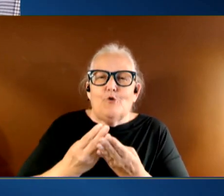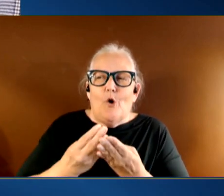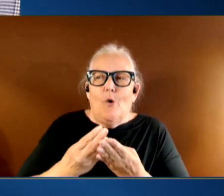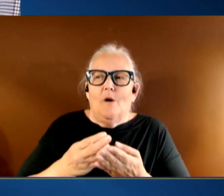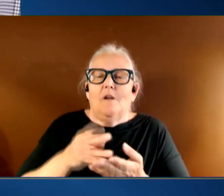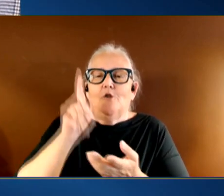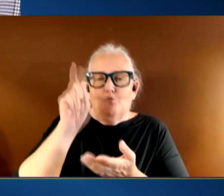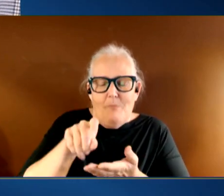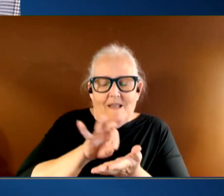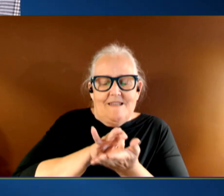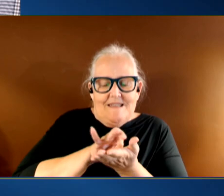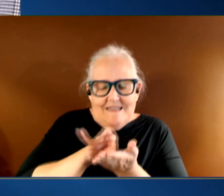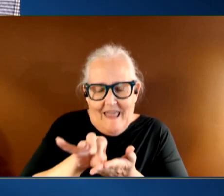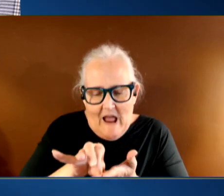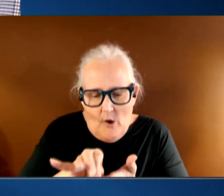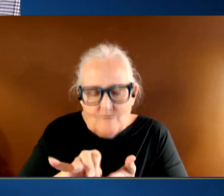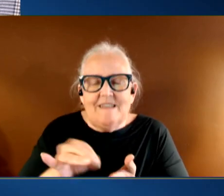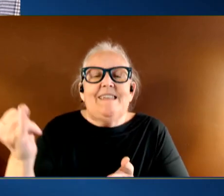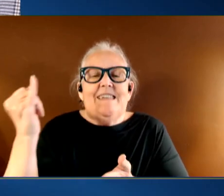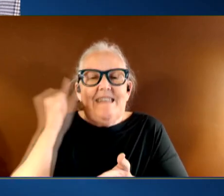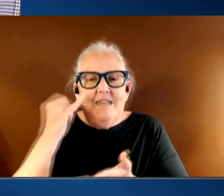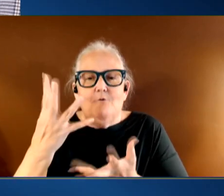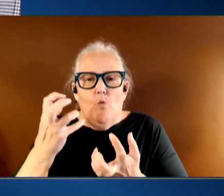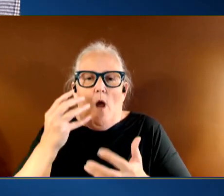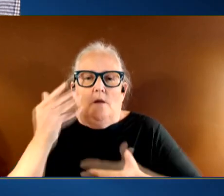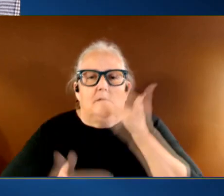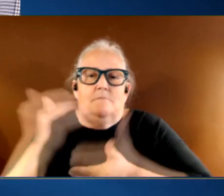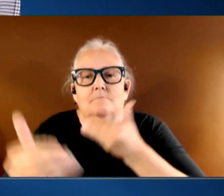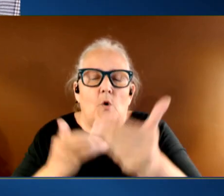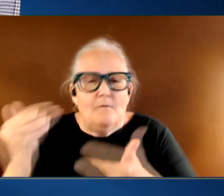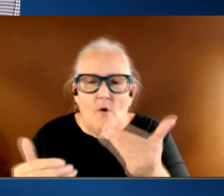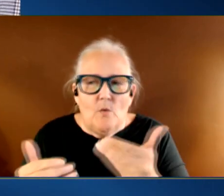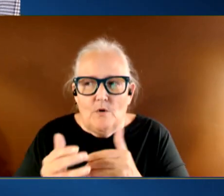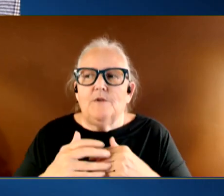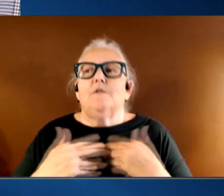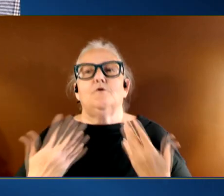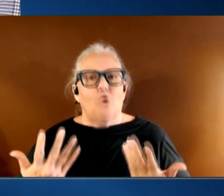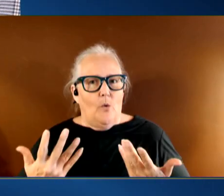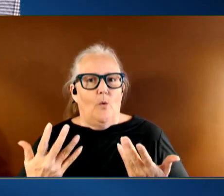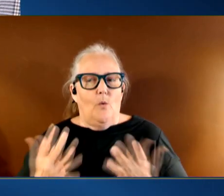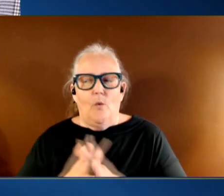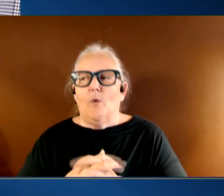if you want to be able to make progress. And so, that's allowing our state to understand